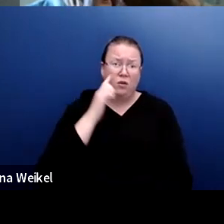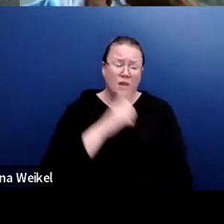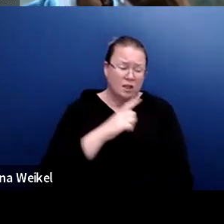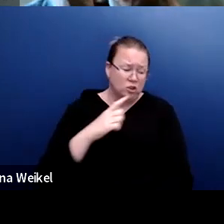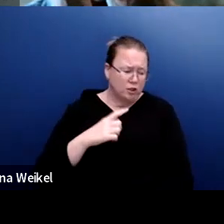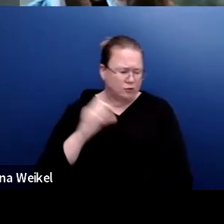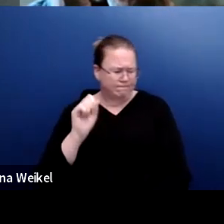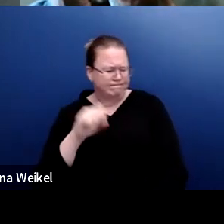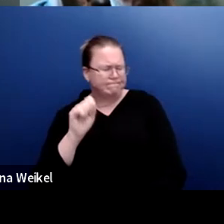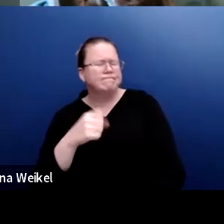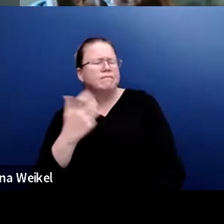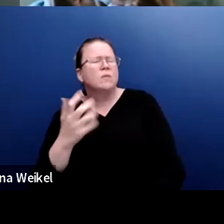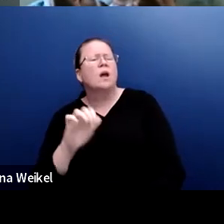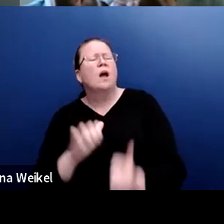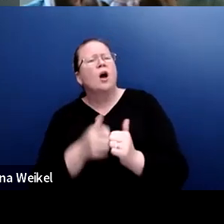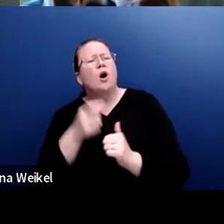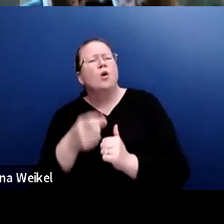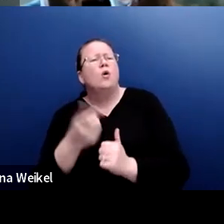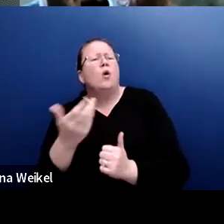to share anything from links to some of the messaging you have been using that others could follow up with.